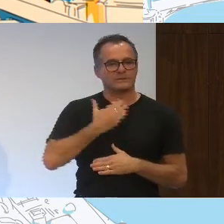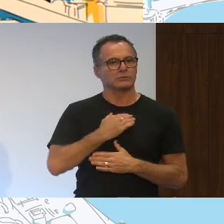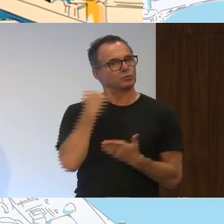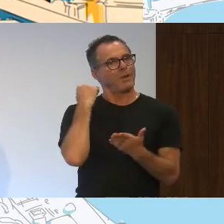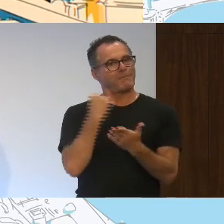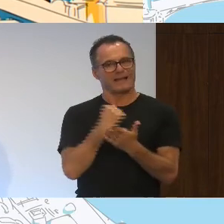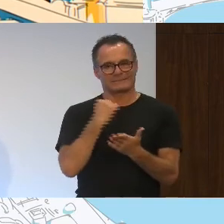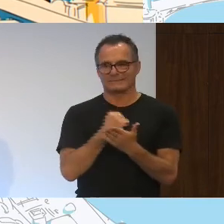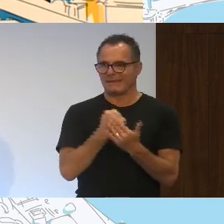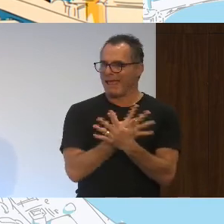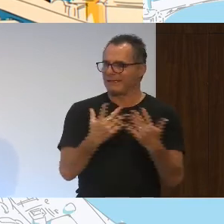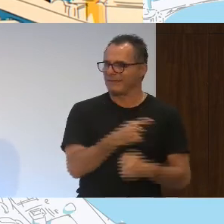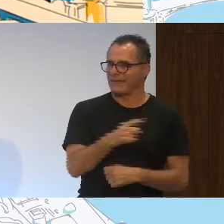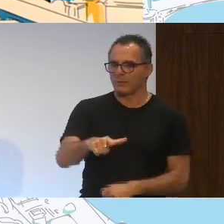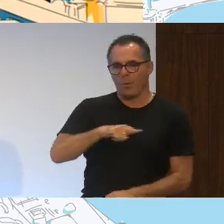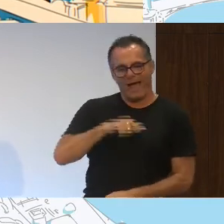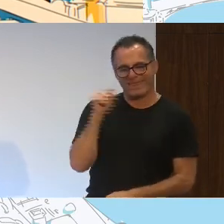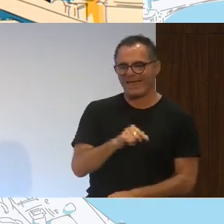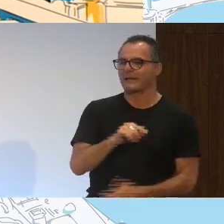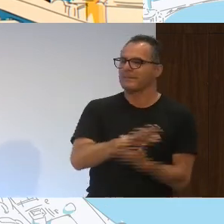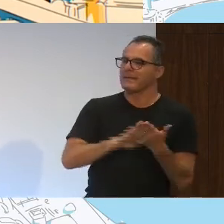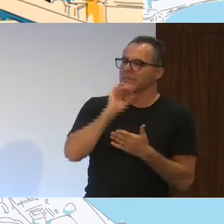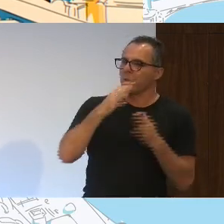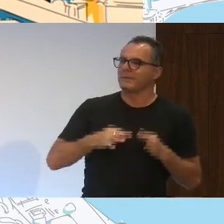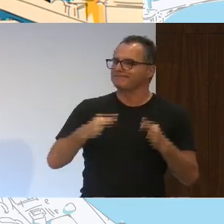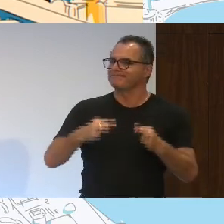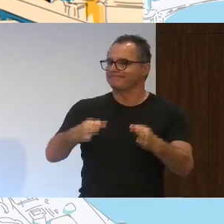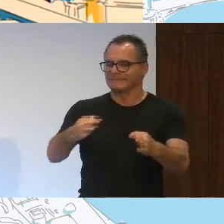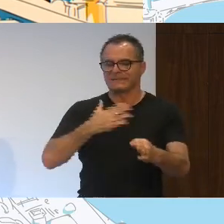that just would have slowed things down. So we didn't do that. I understand that.